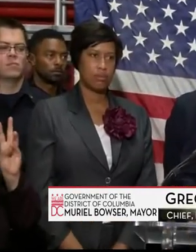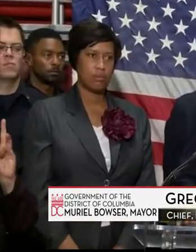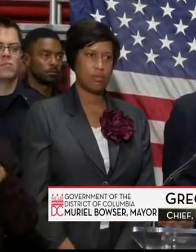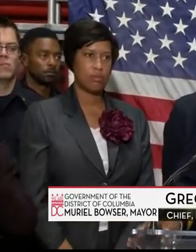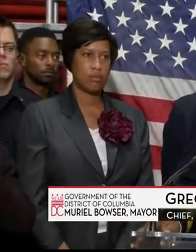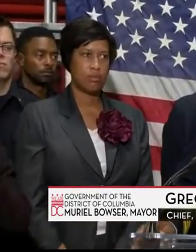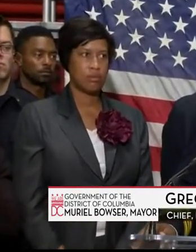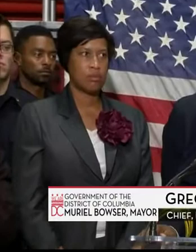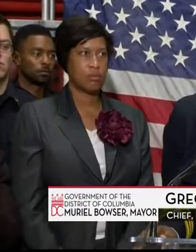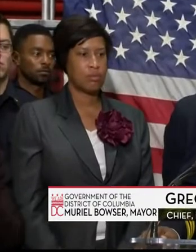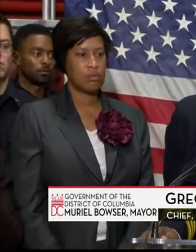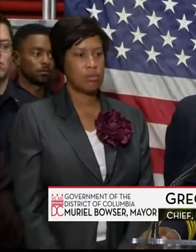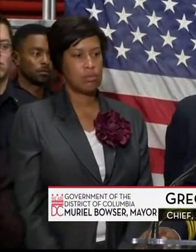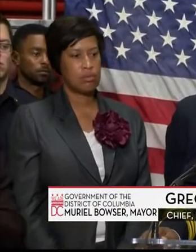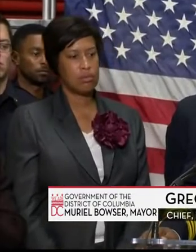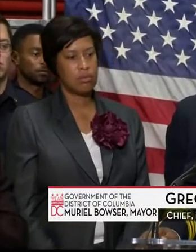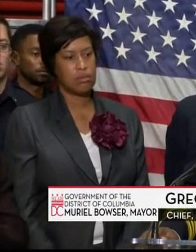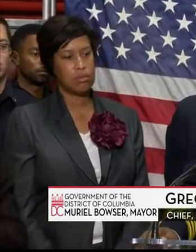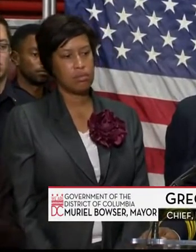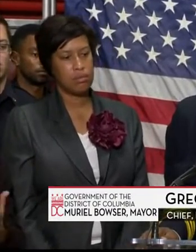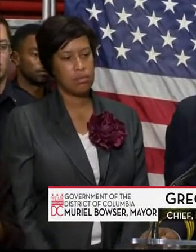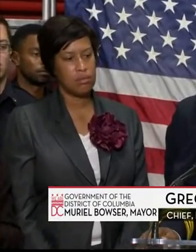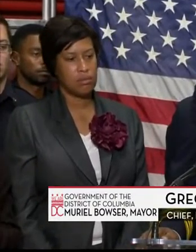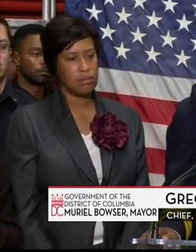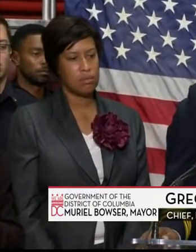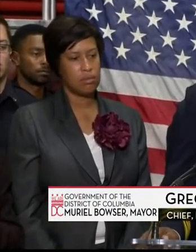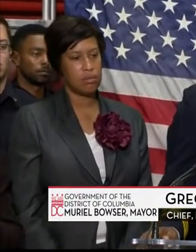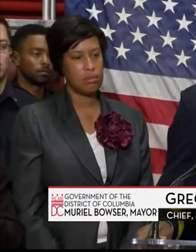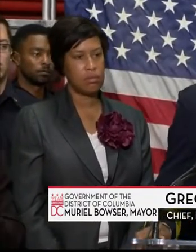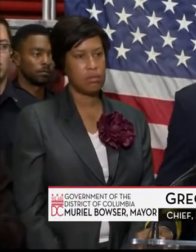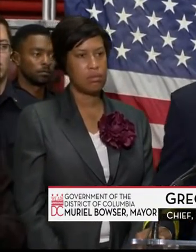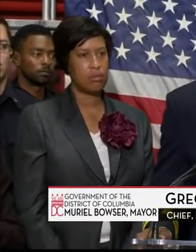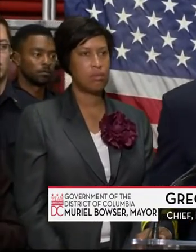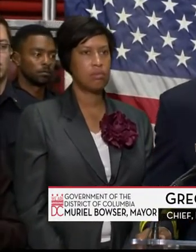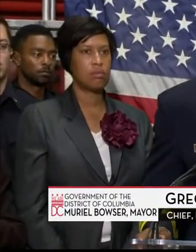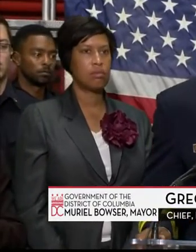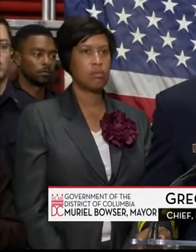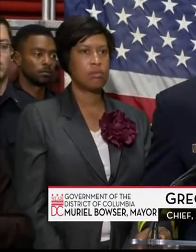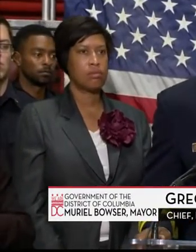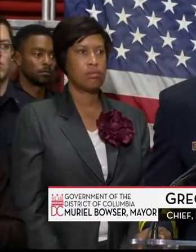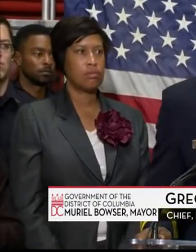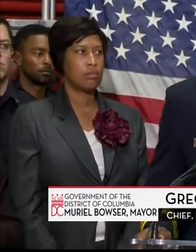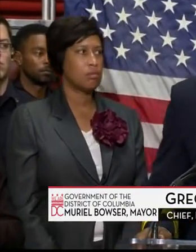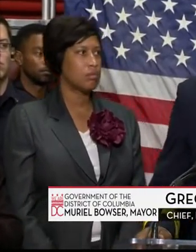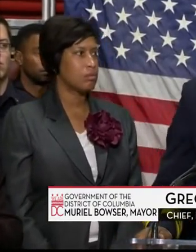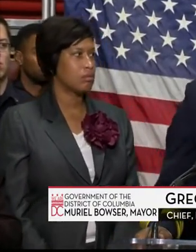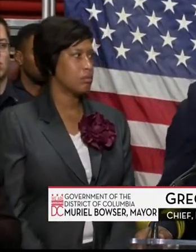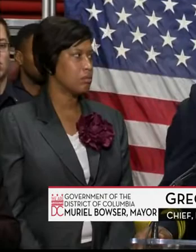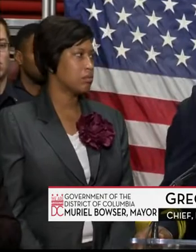REMEMBER THOSE. IT IS -- AND WE ARE ALSO JOINED I WANT TO MAKE SURE THESE YOUNG MEN AND WOMEN NEXT TO US ARE